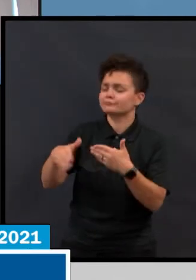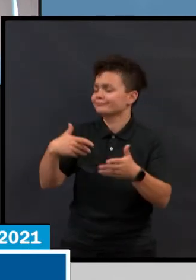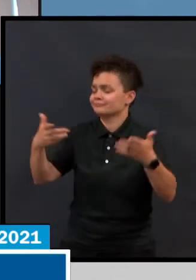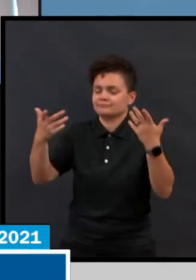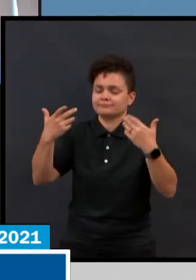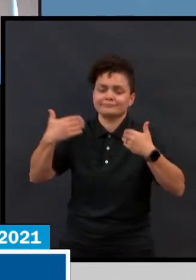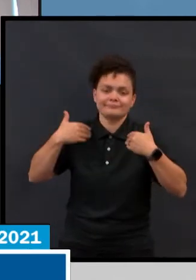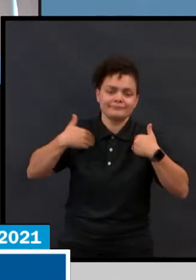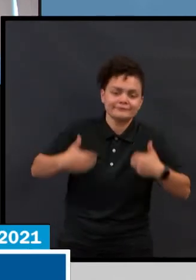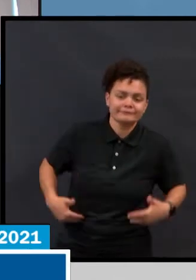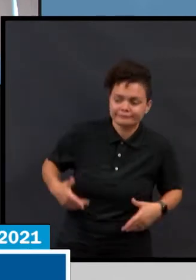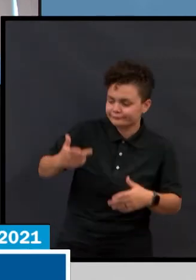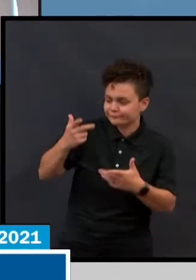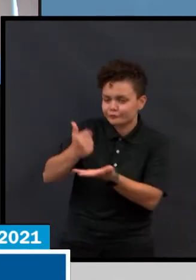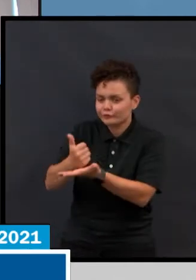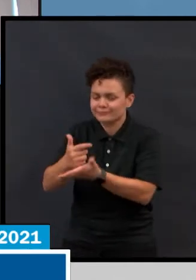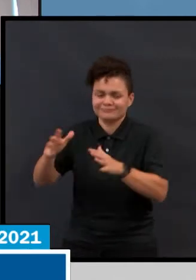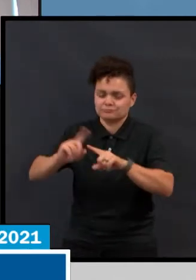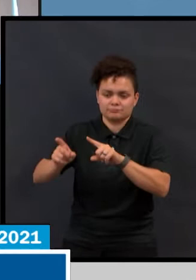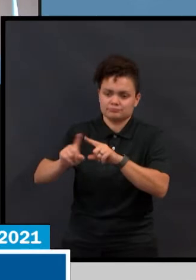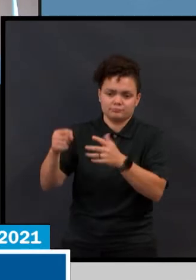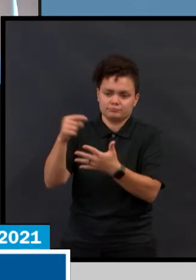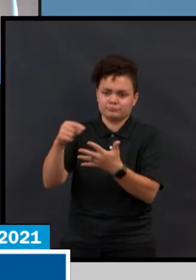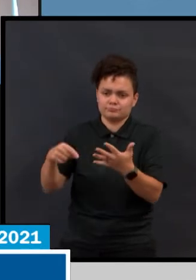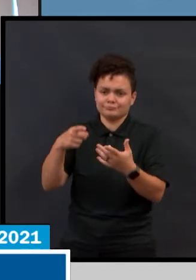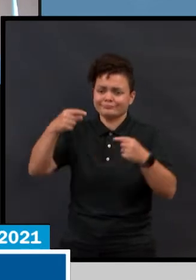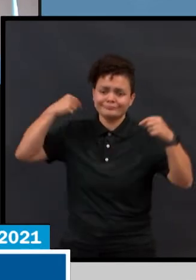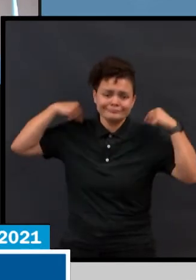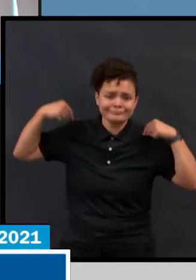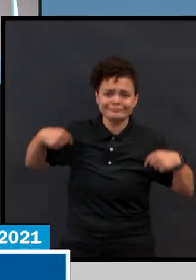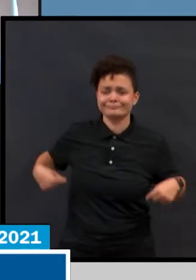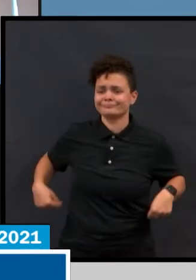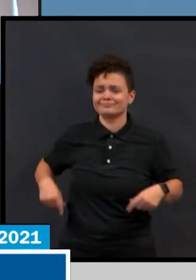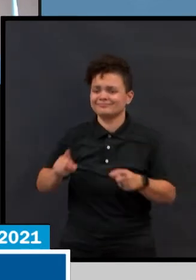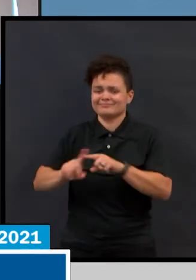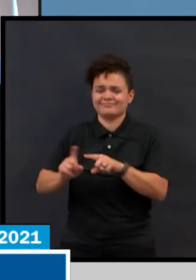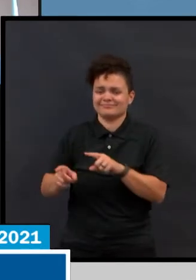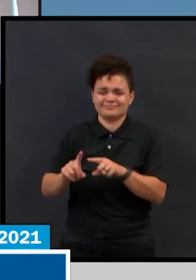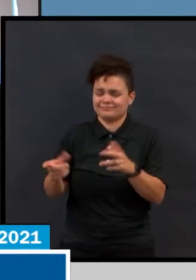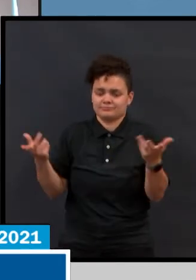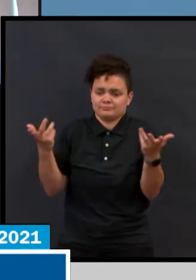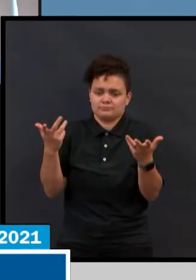people who are providing acupuncture services anything where care is provided to you as an